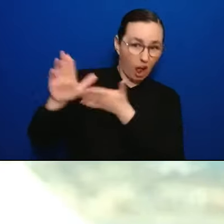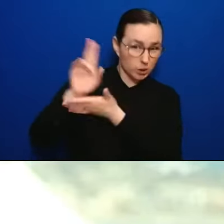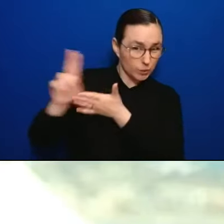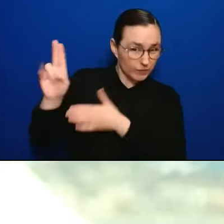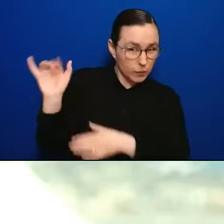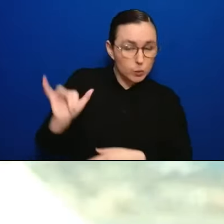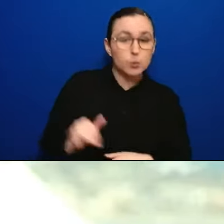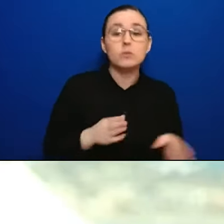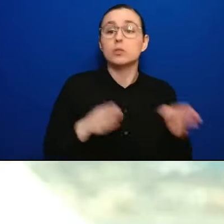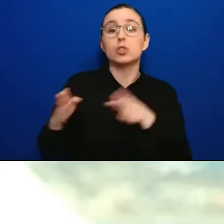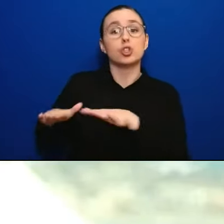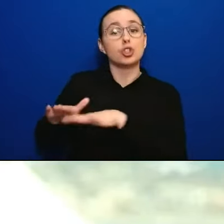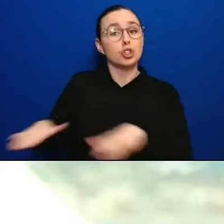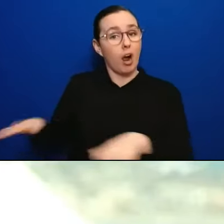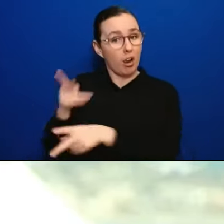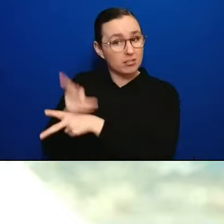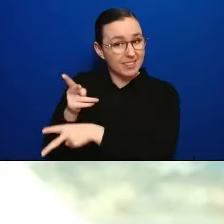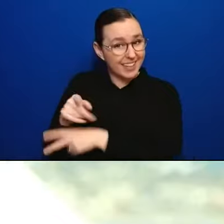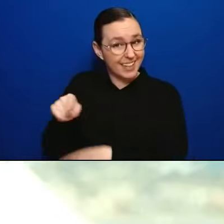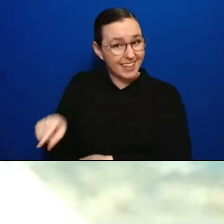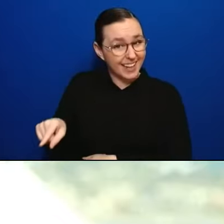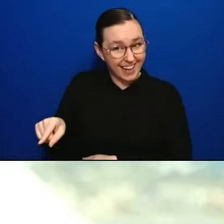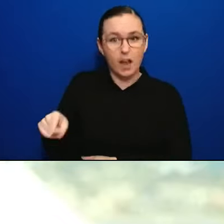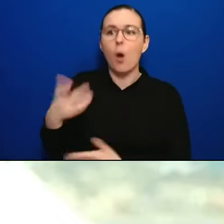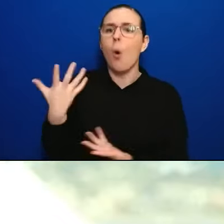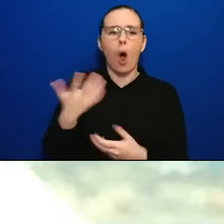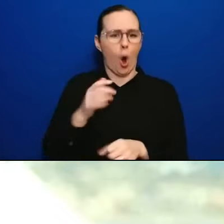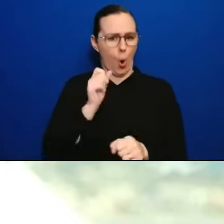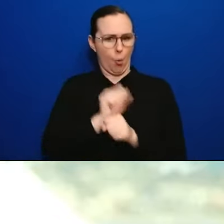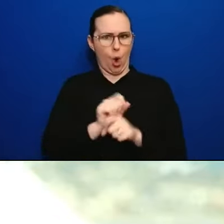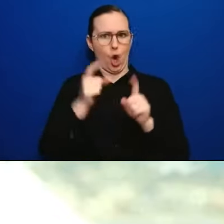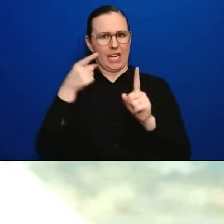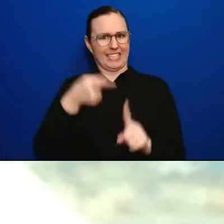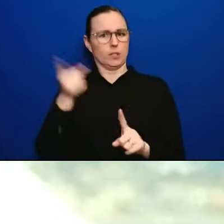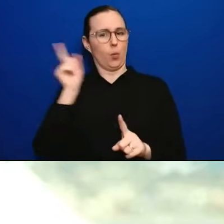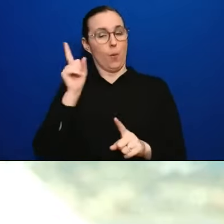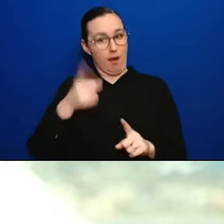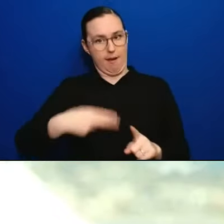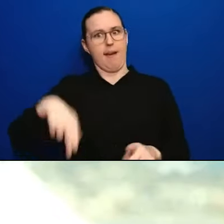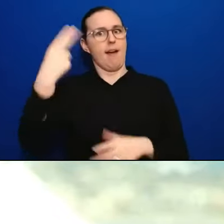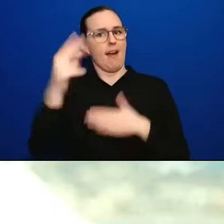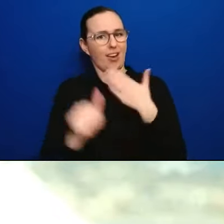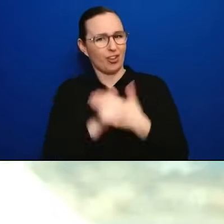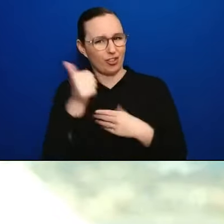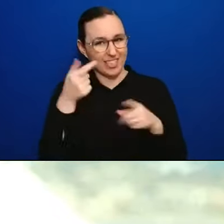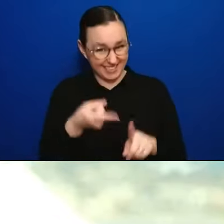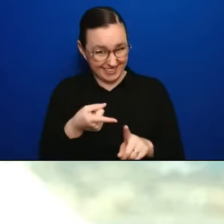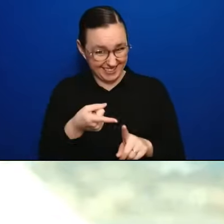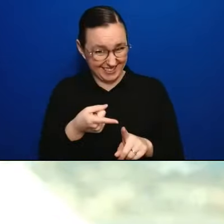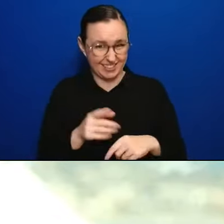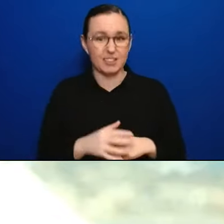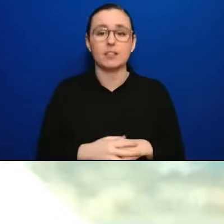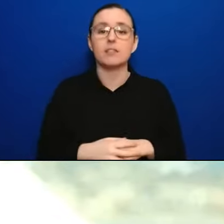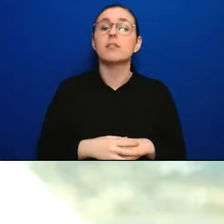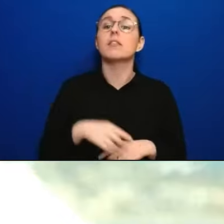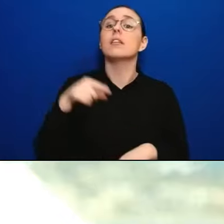education. Continue to be to support child care. Continue to be to support